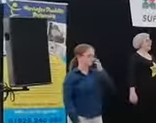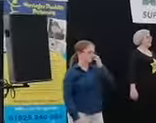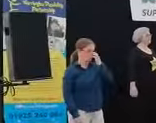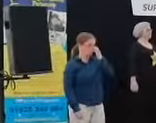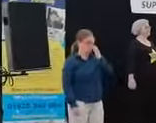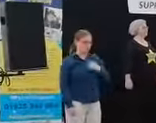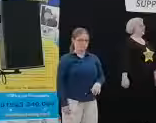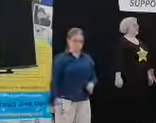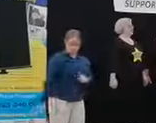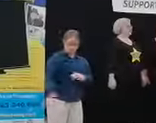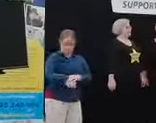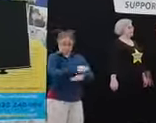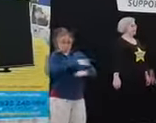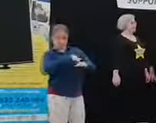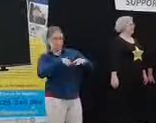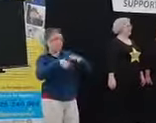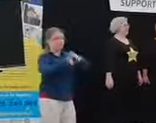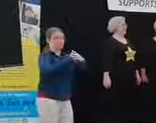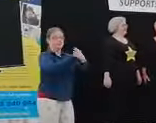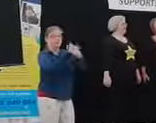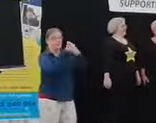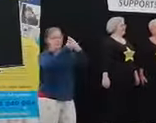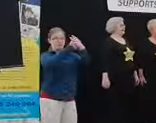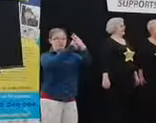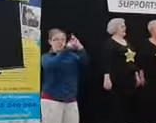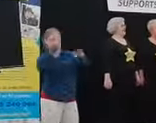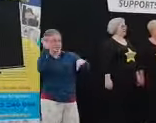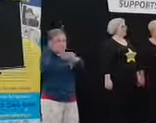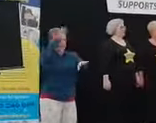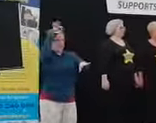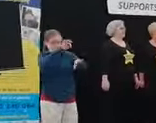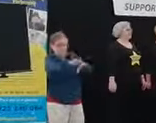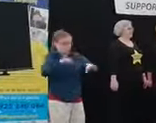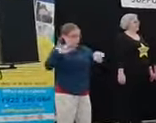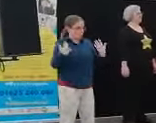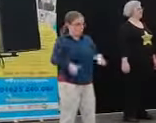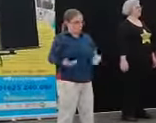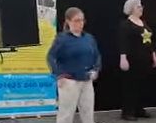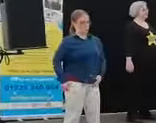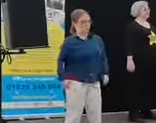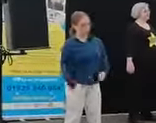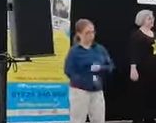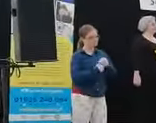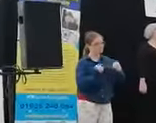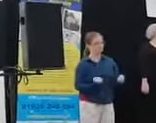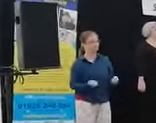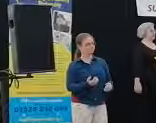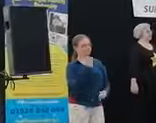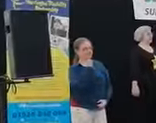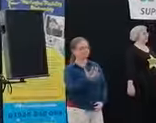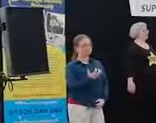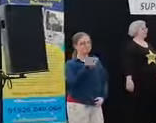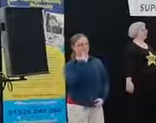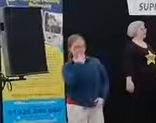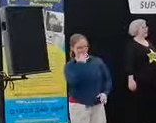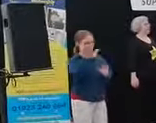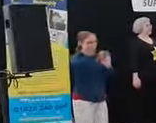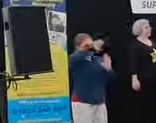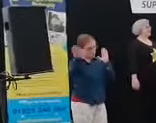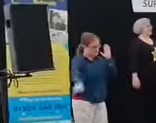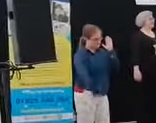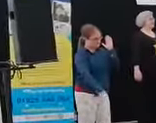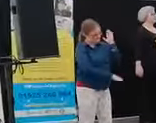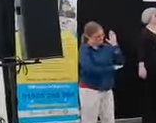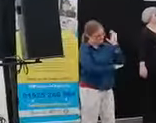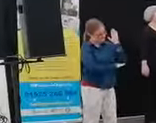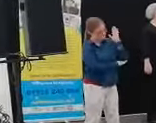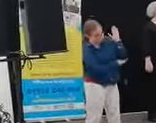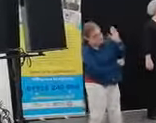Now I'm floating like a butterfly Stinging like a bee I earned my stripes I went from zero, to my own hero